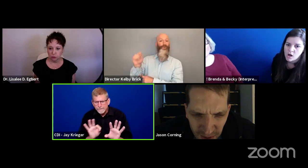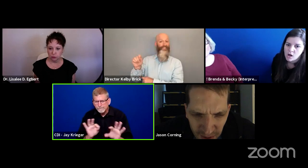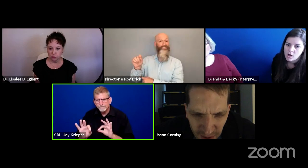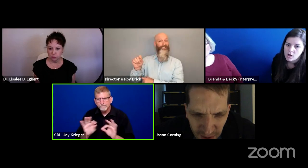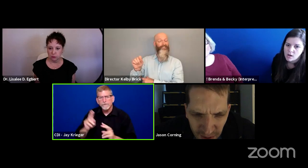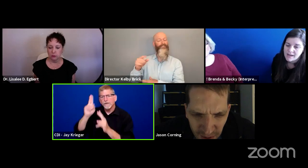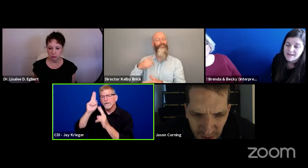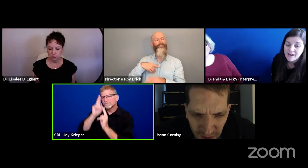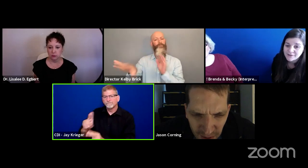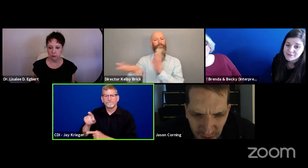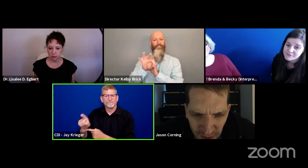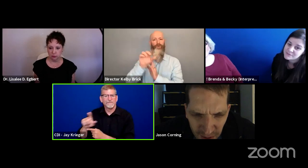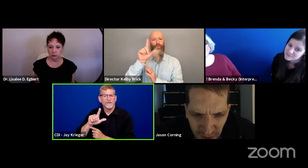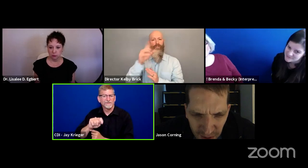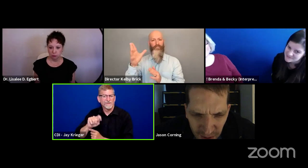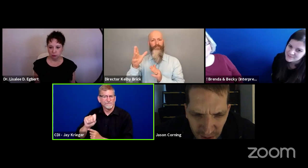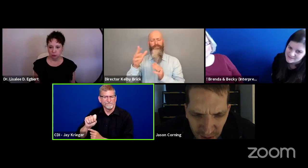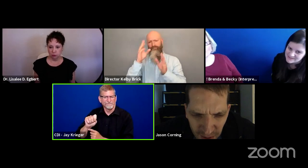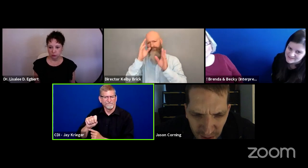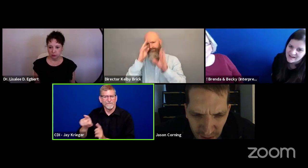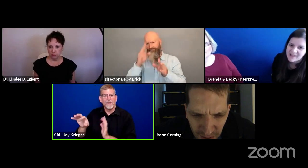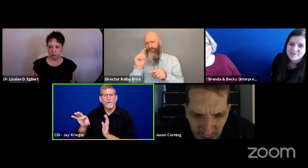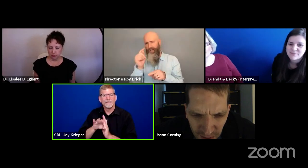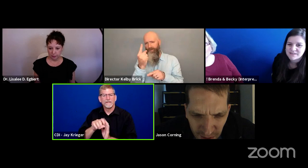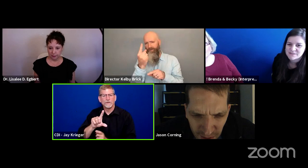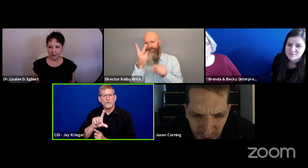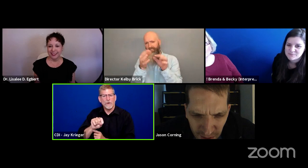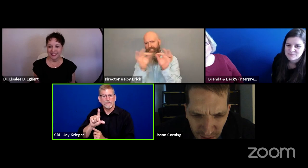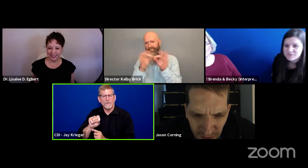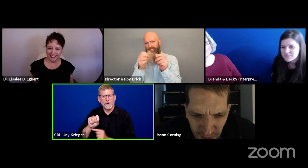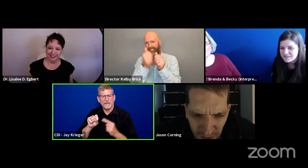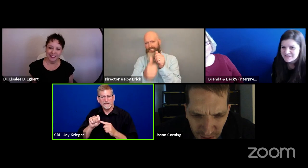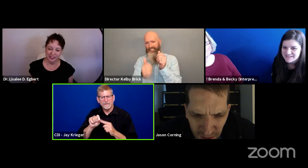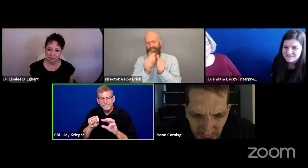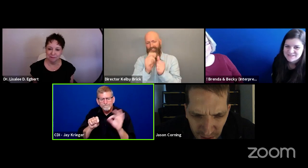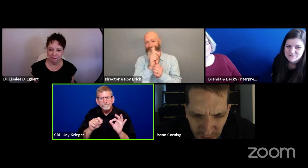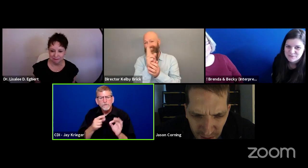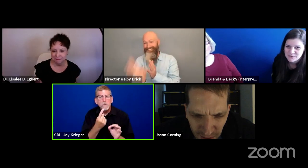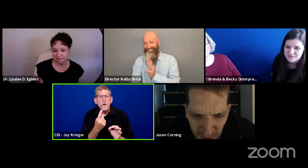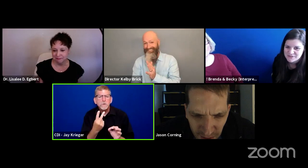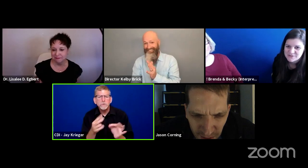In honor of 2020, I have picked 20 things to focus on.